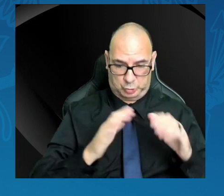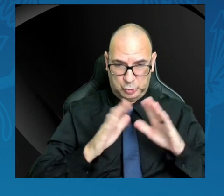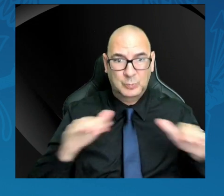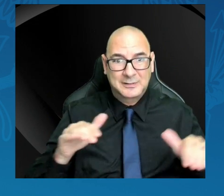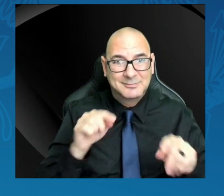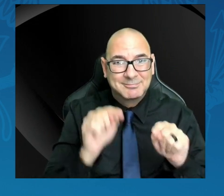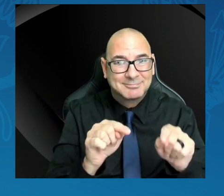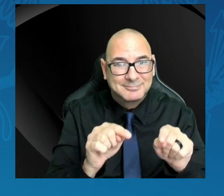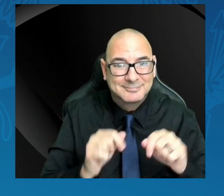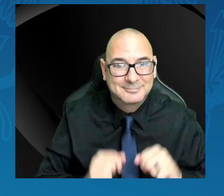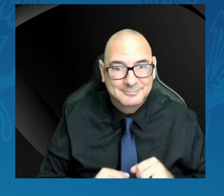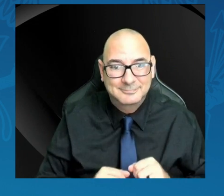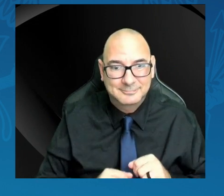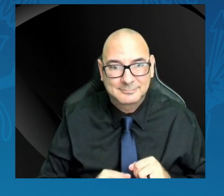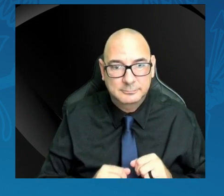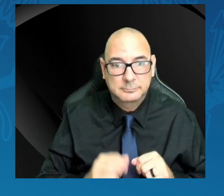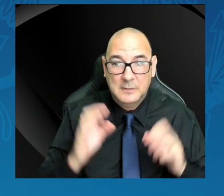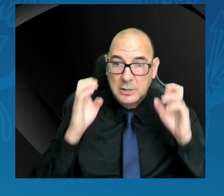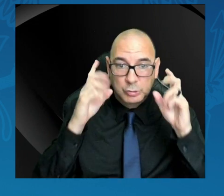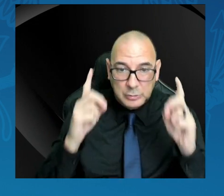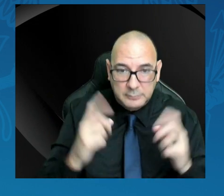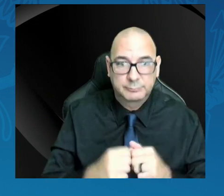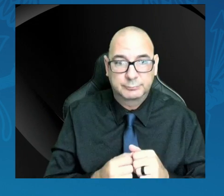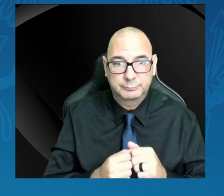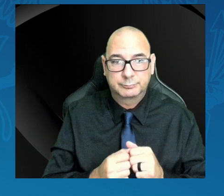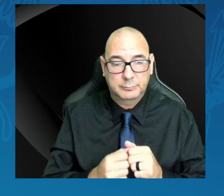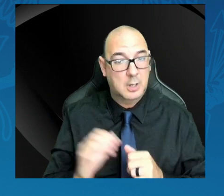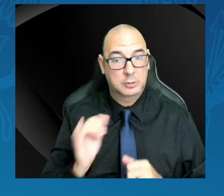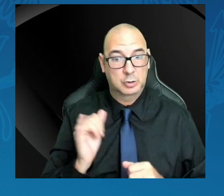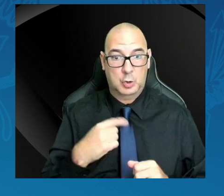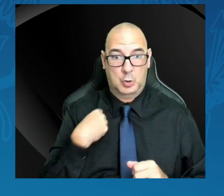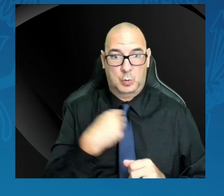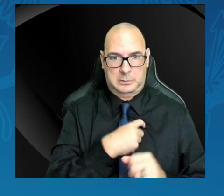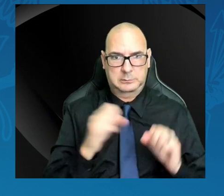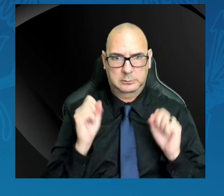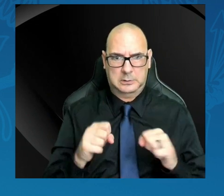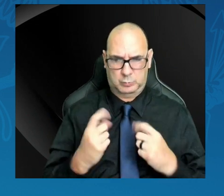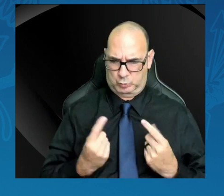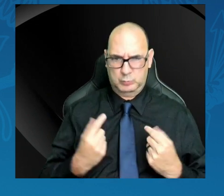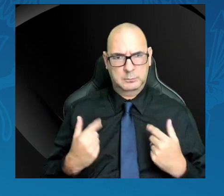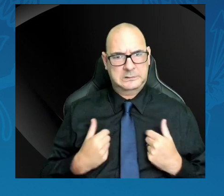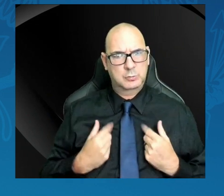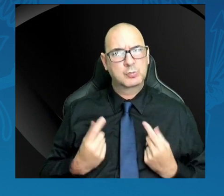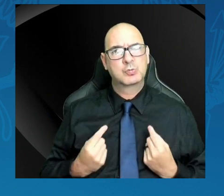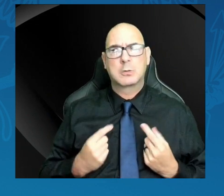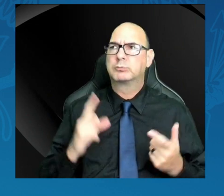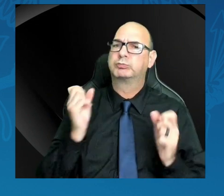and also what we can do to see the future in terms of innovation and manufacturing